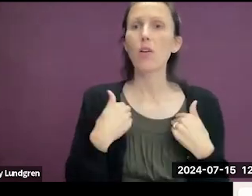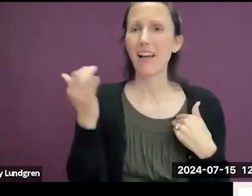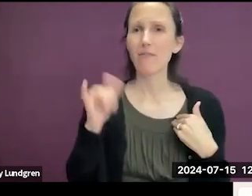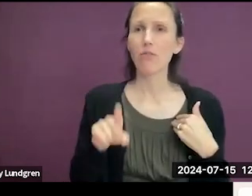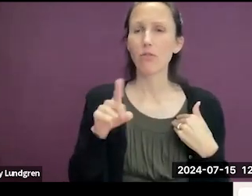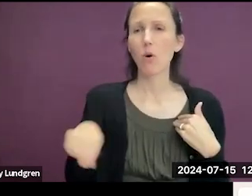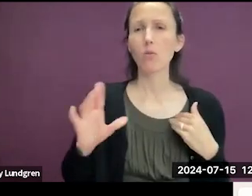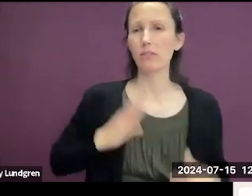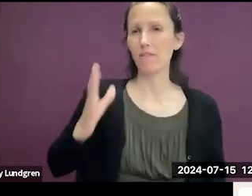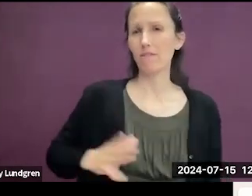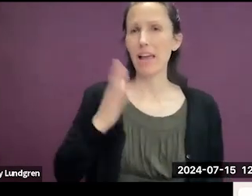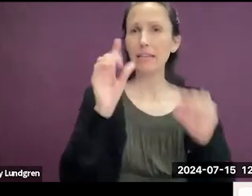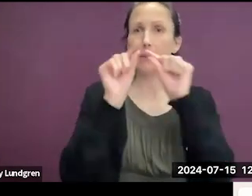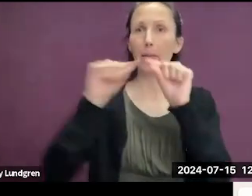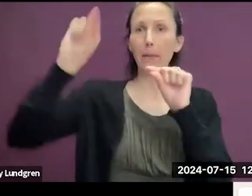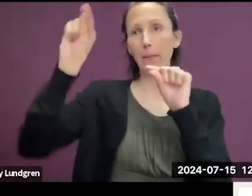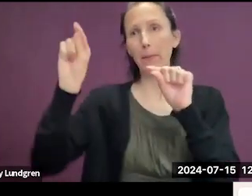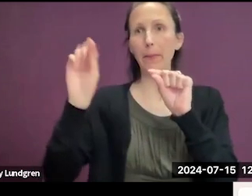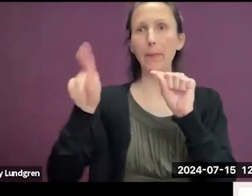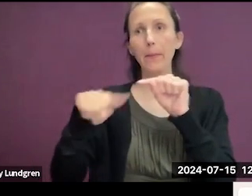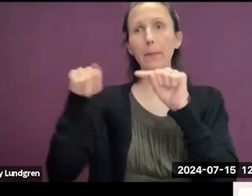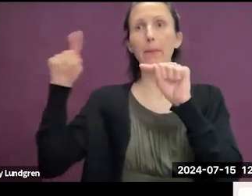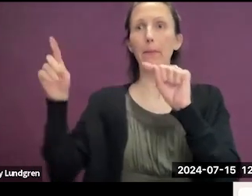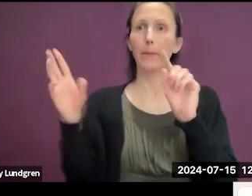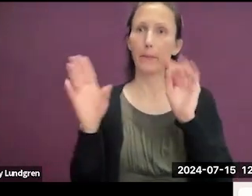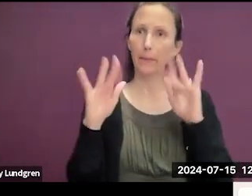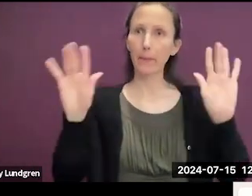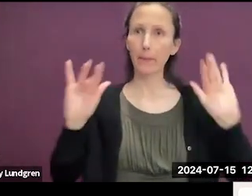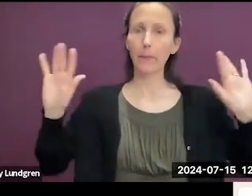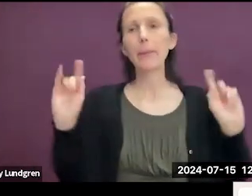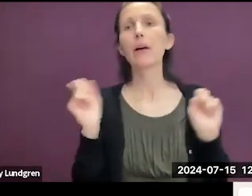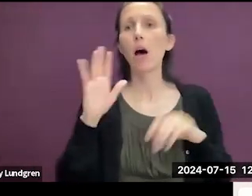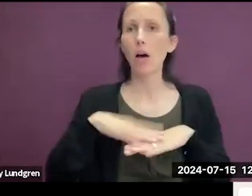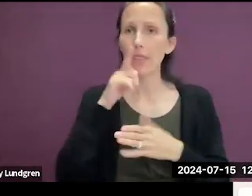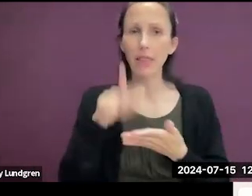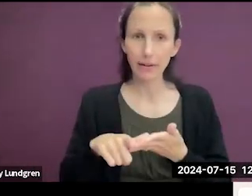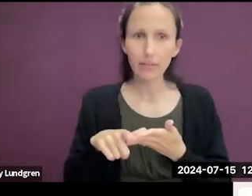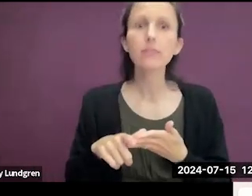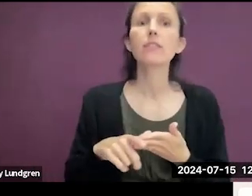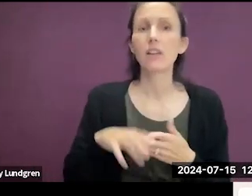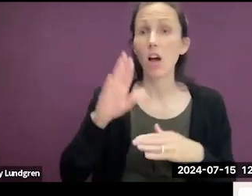which is on the bottom of our screen. So each of those red circles are identifying those serifs,